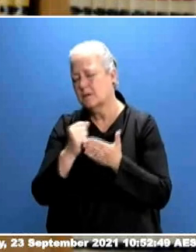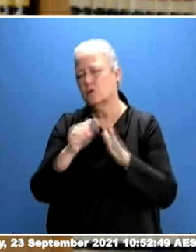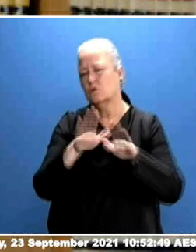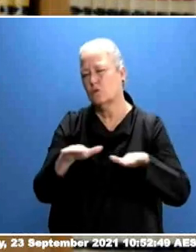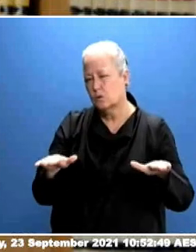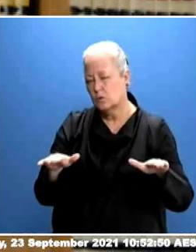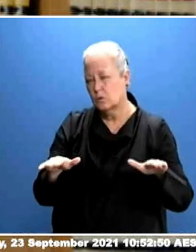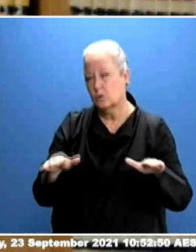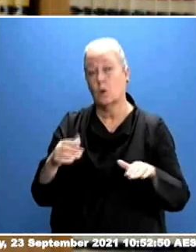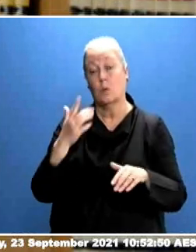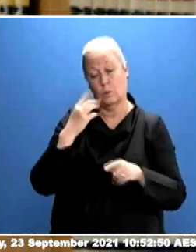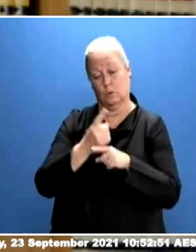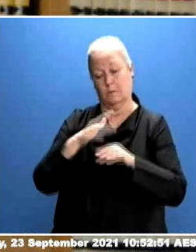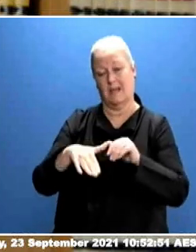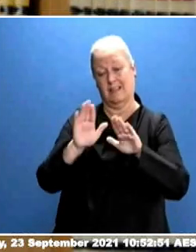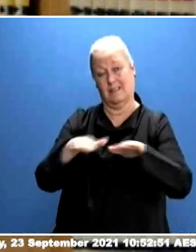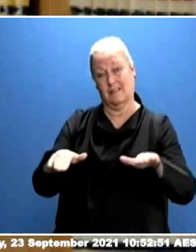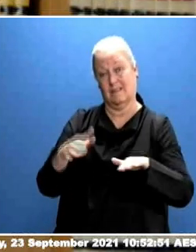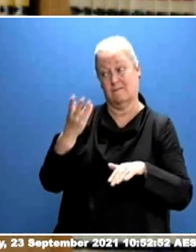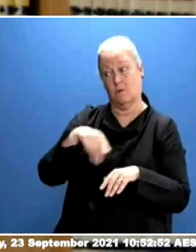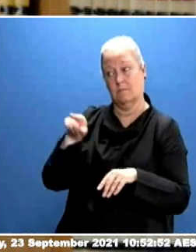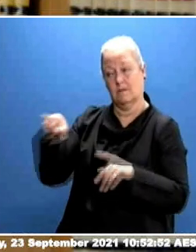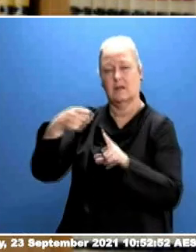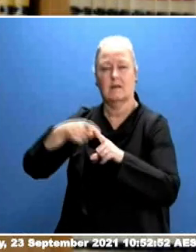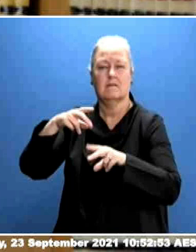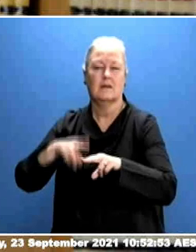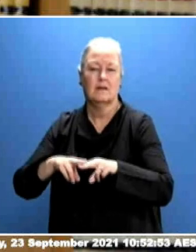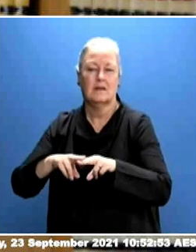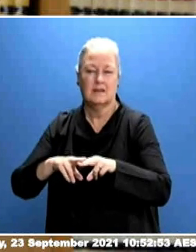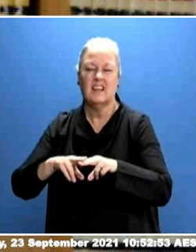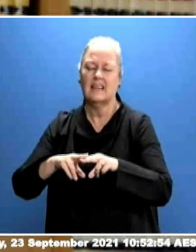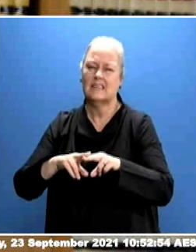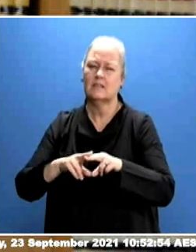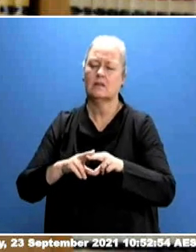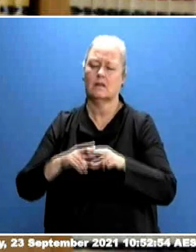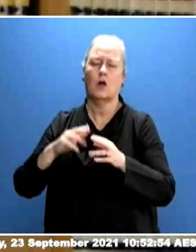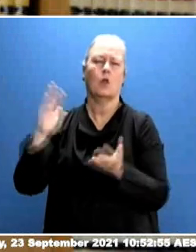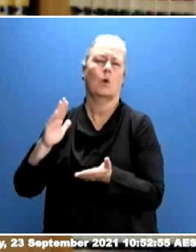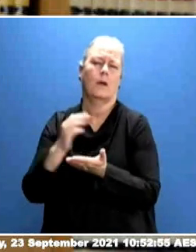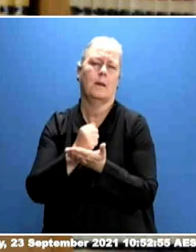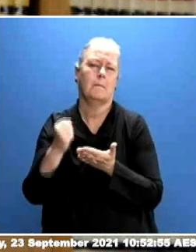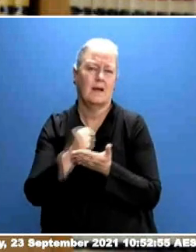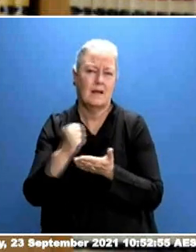when we're talking about the children at the Kath French Centre, this is a small portion of children but they are in need of intensive supports,